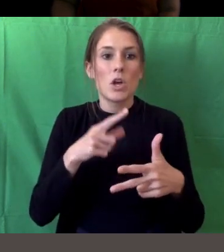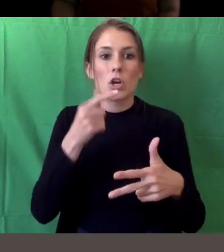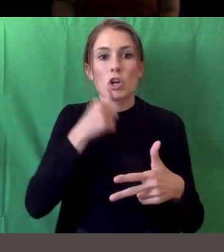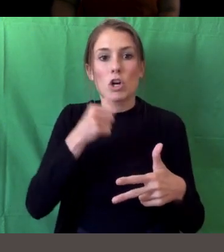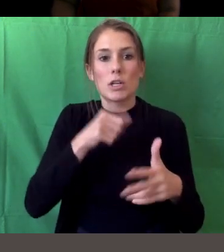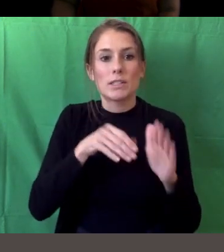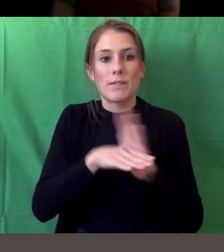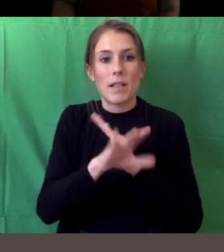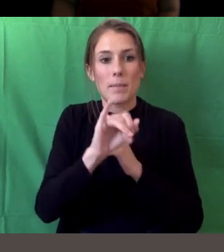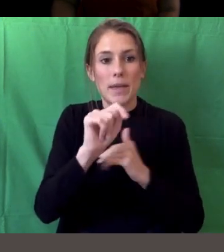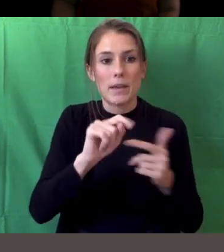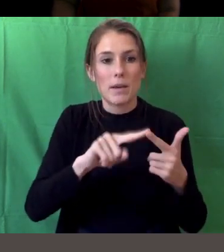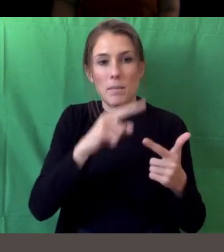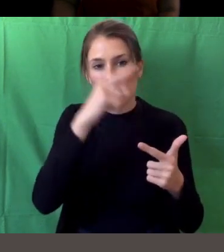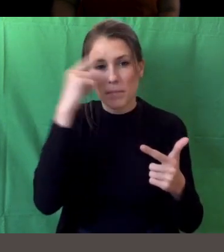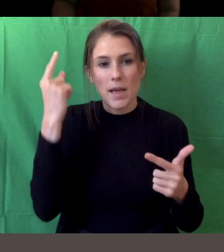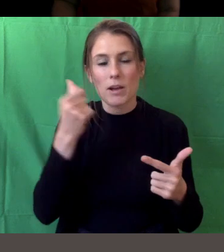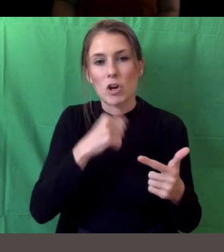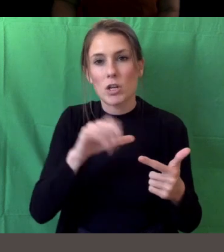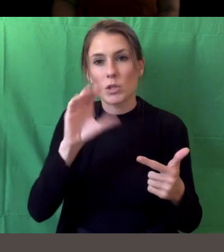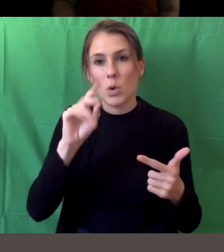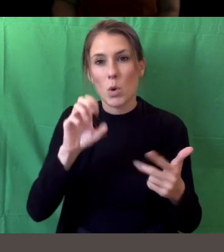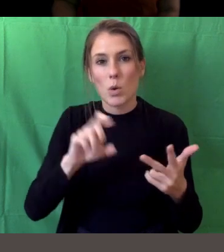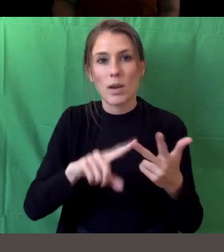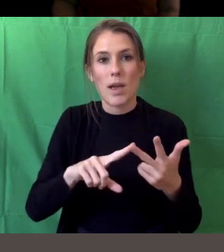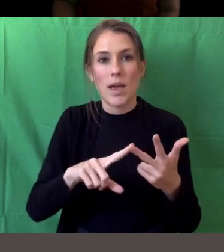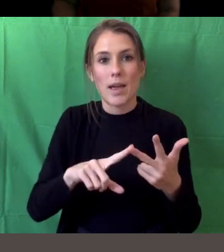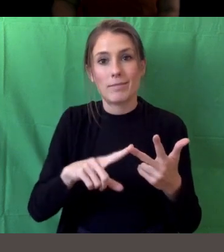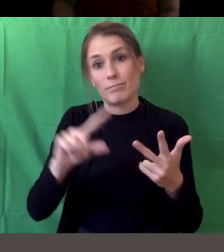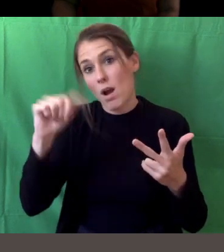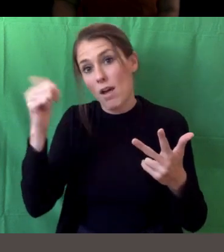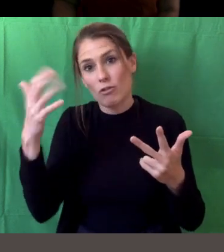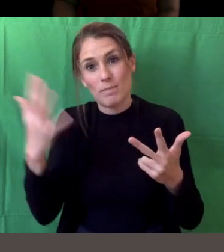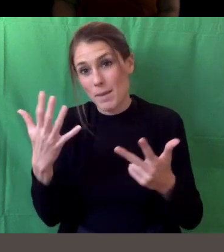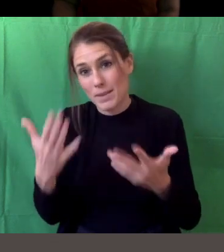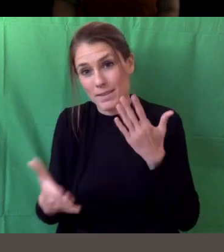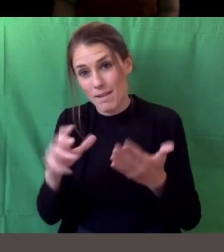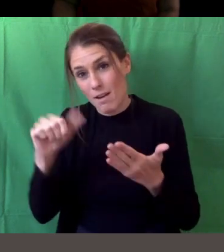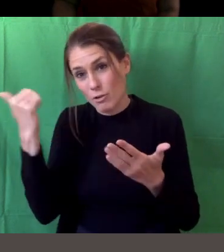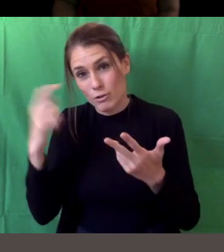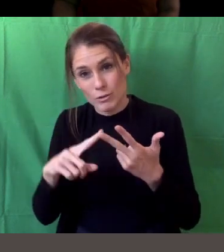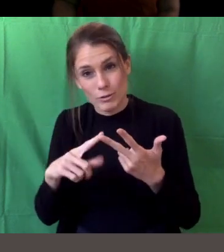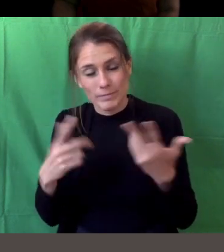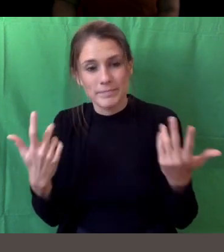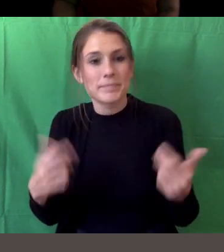One of them is Girl Develop It, Black Girls Code and what others, there might be others